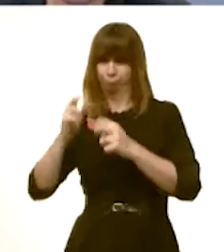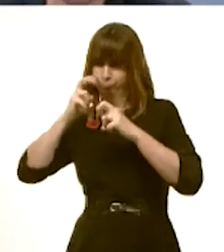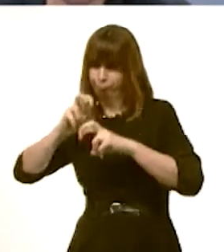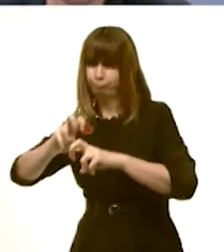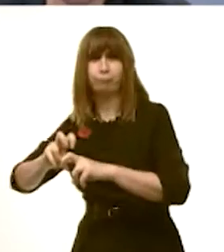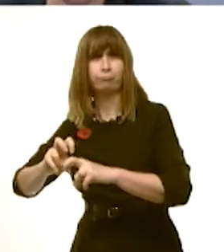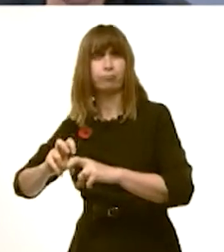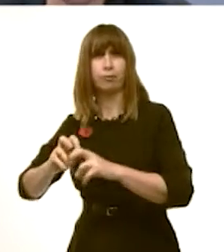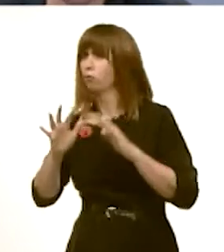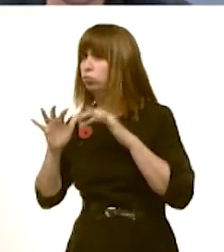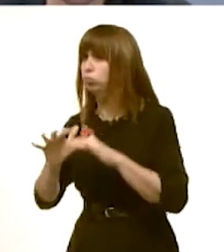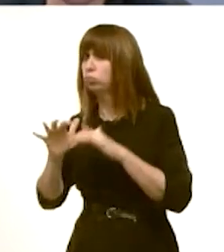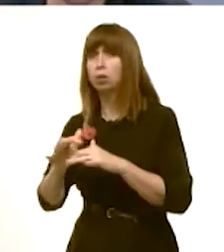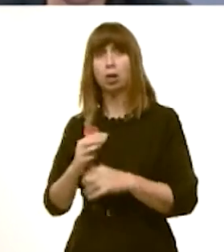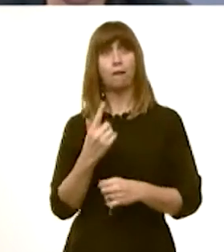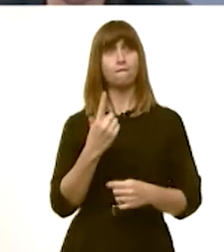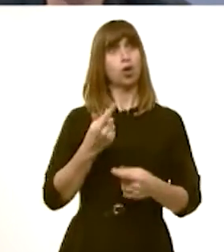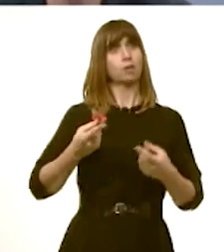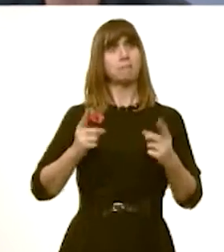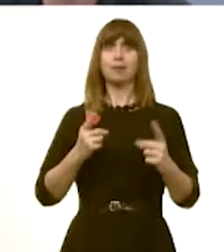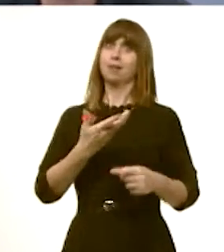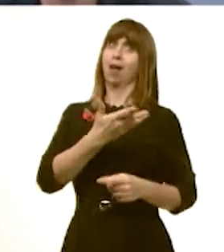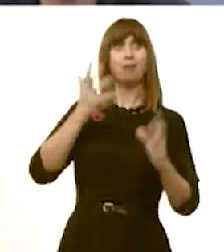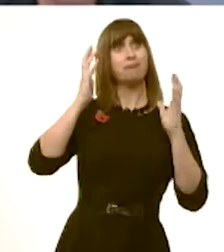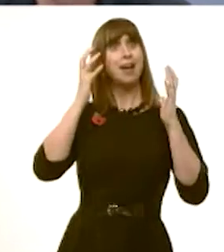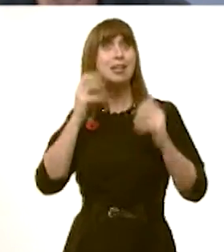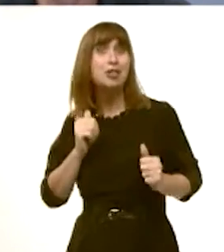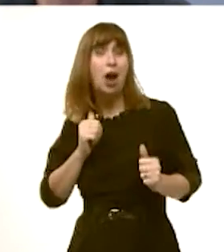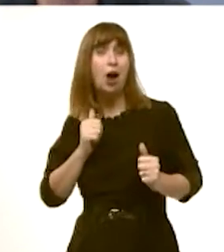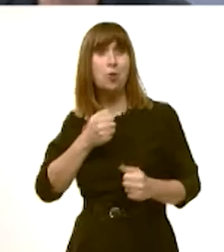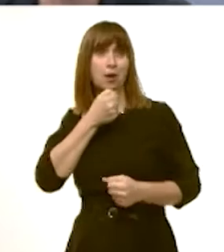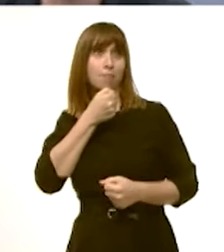The First Minister has come out now, on the radio and in previous press quotes, and said